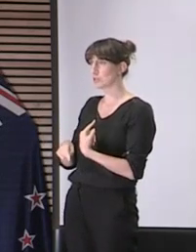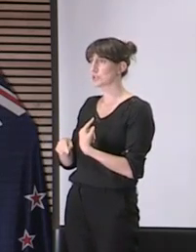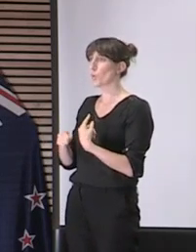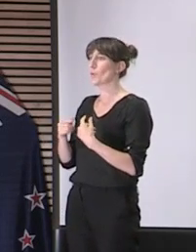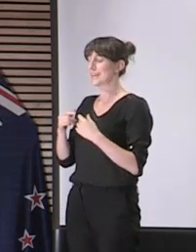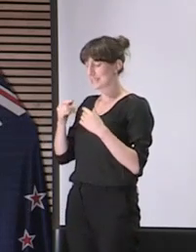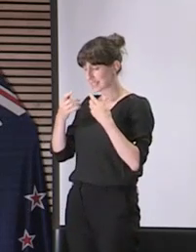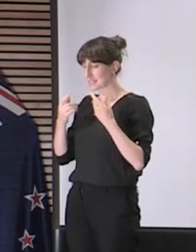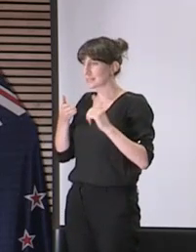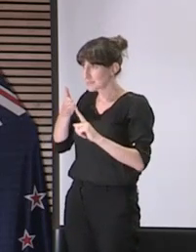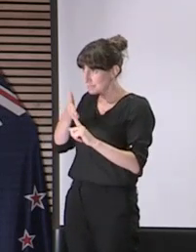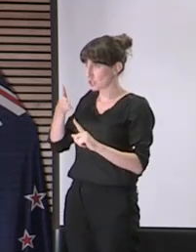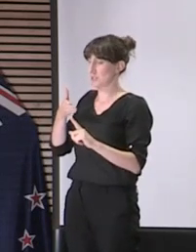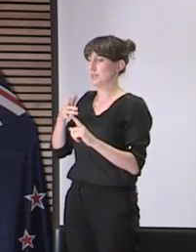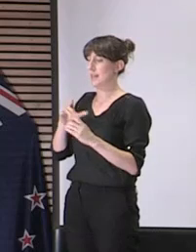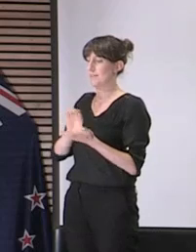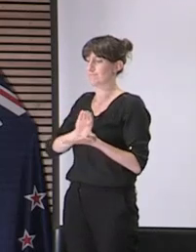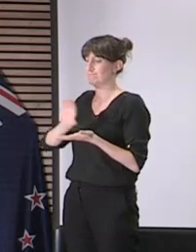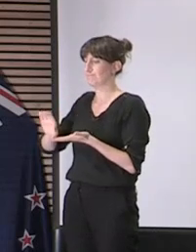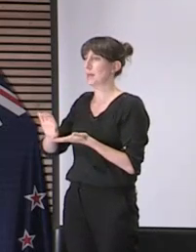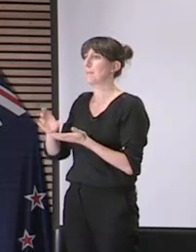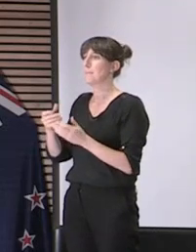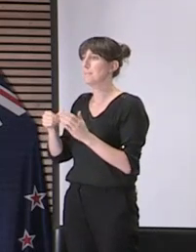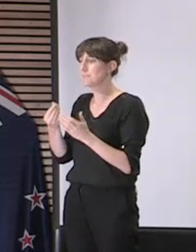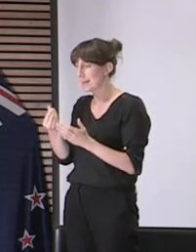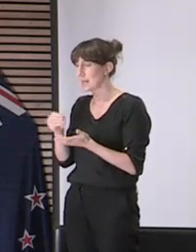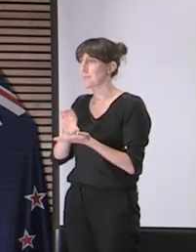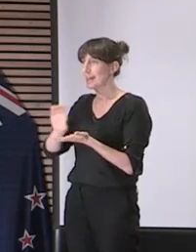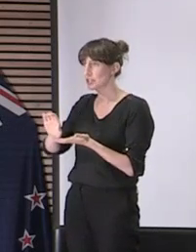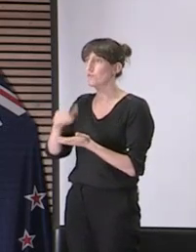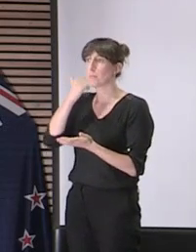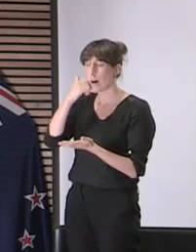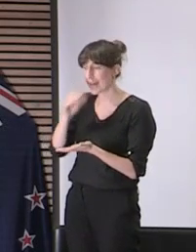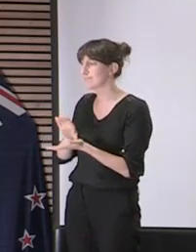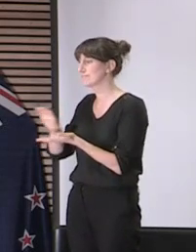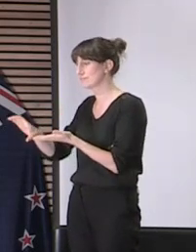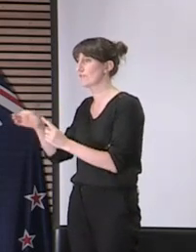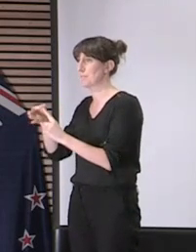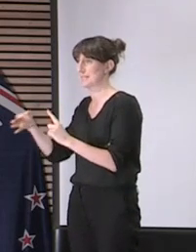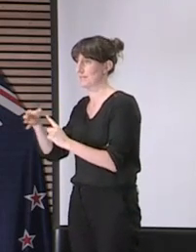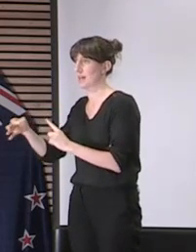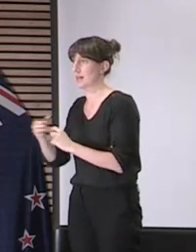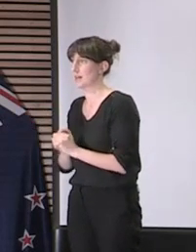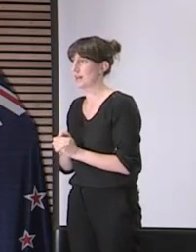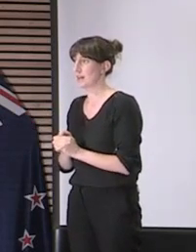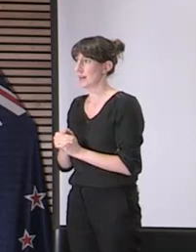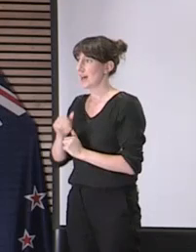we ring fenced within the 500 million we put aside for our COVID-19 response specific